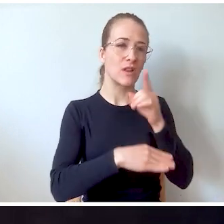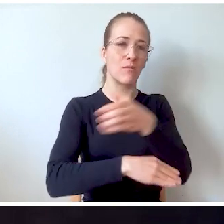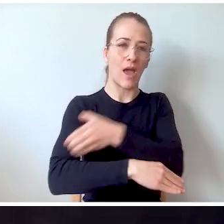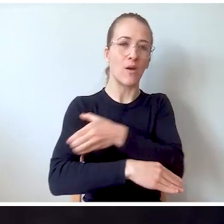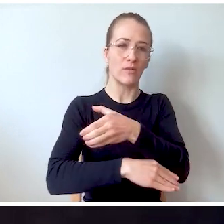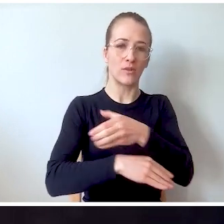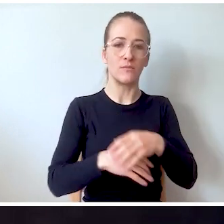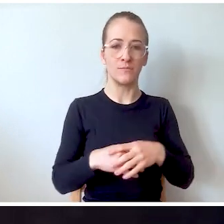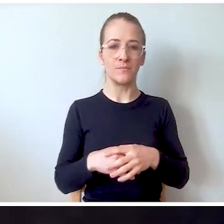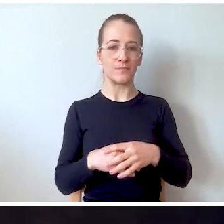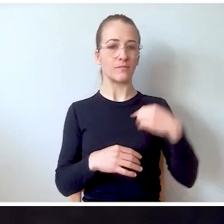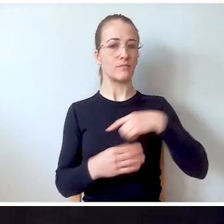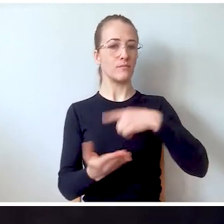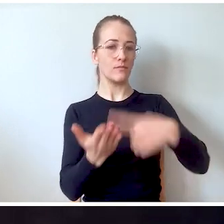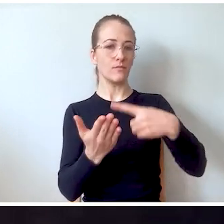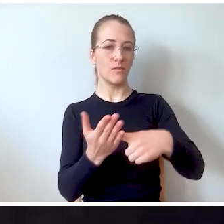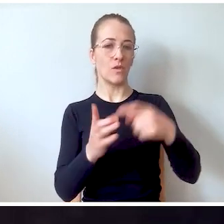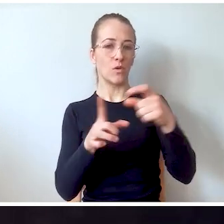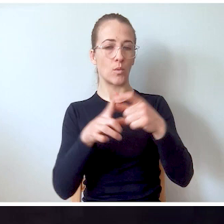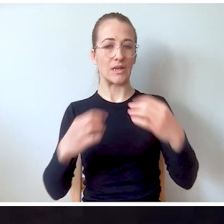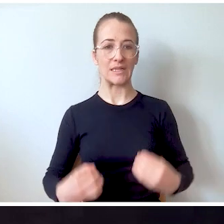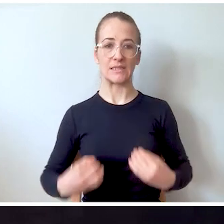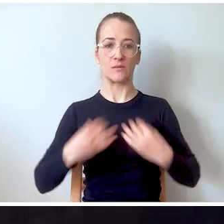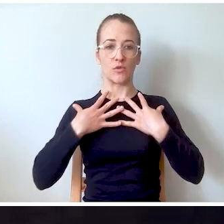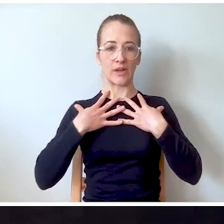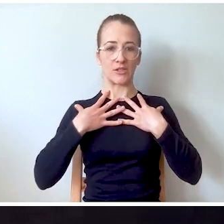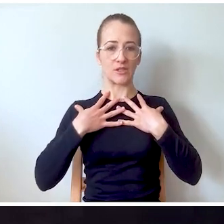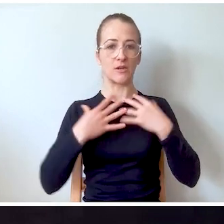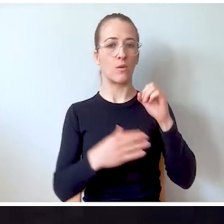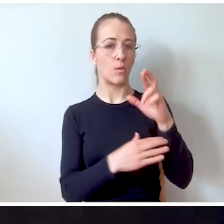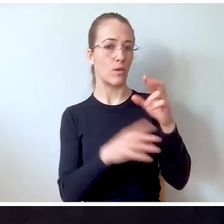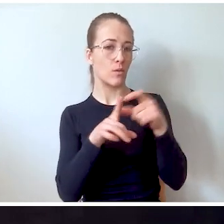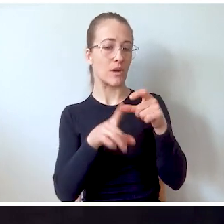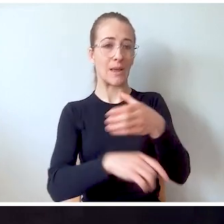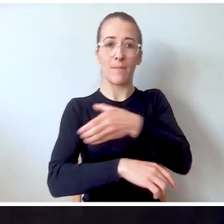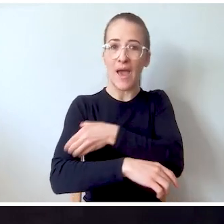And so we talk about the word, 'inspiration,' or we talk about, 'empowering,'